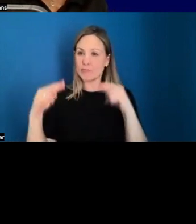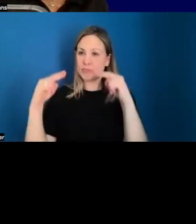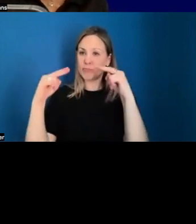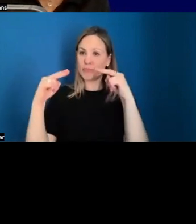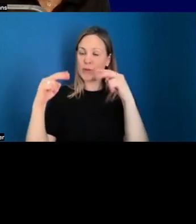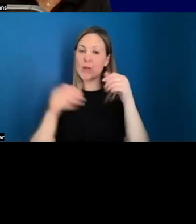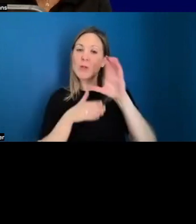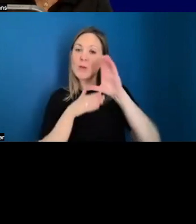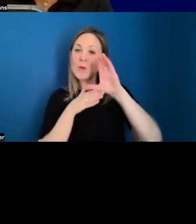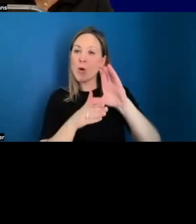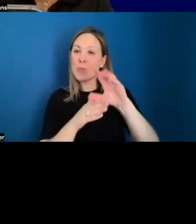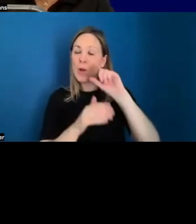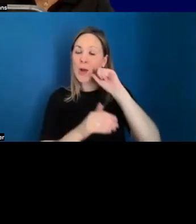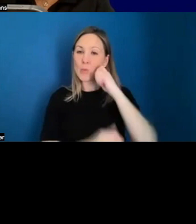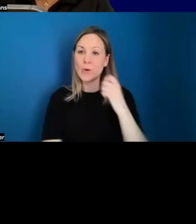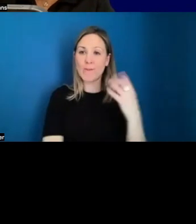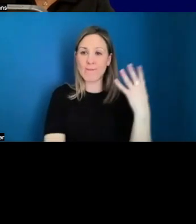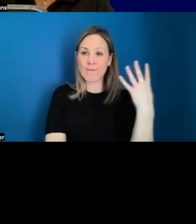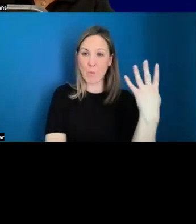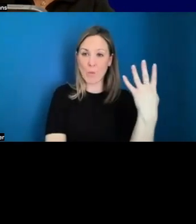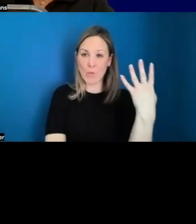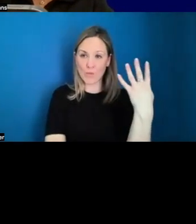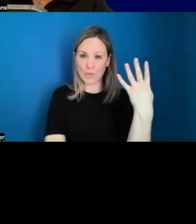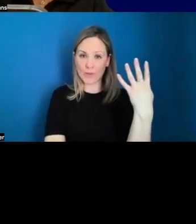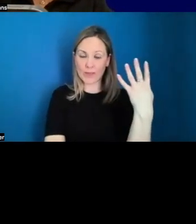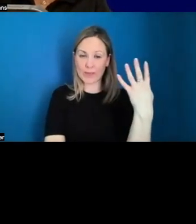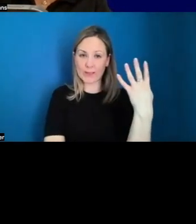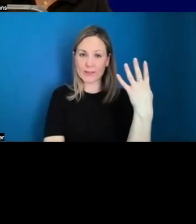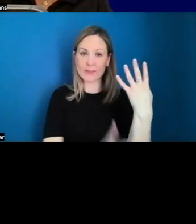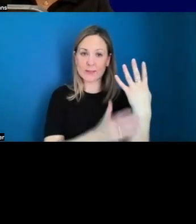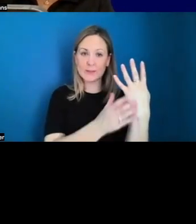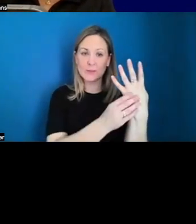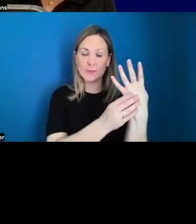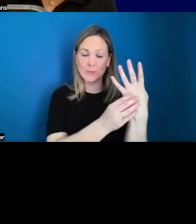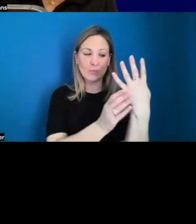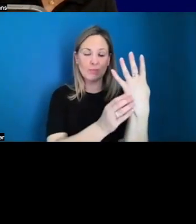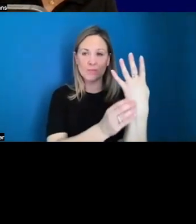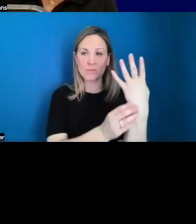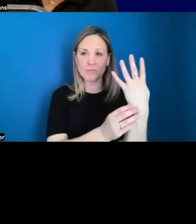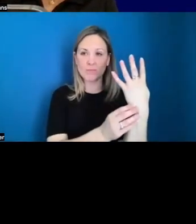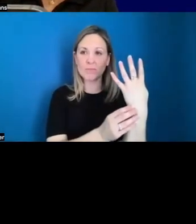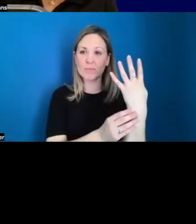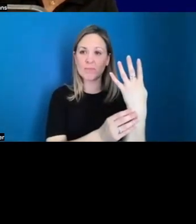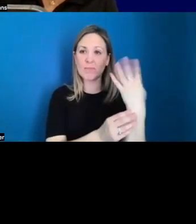fingers on the left hand horizontally with the palm facing them. This was named the strategy